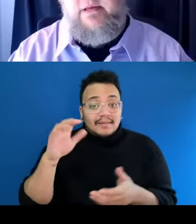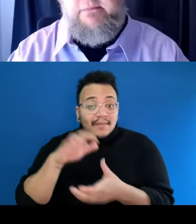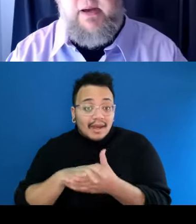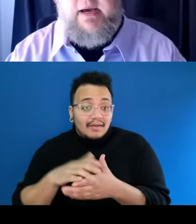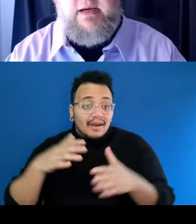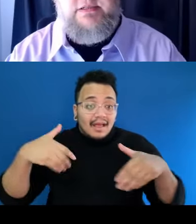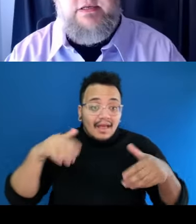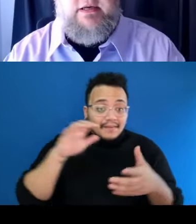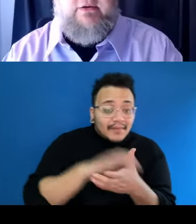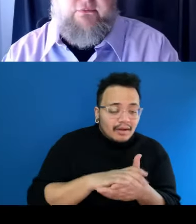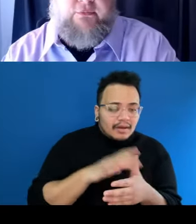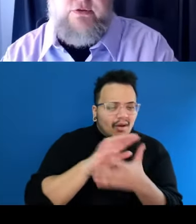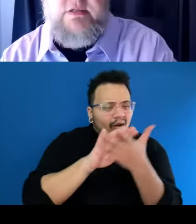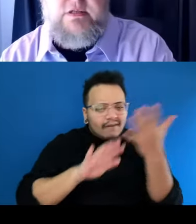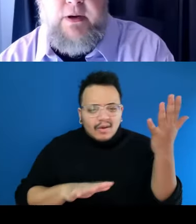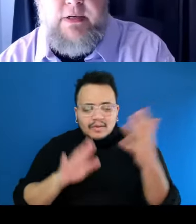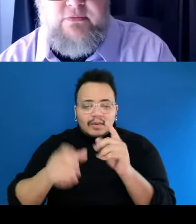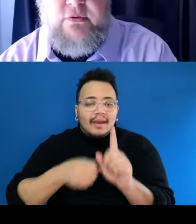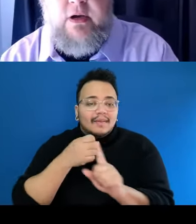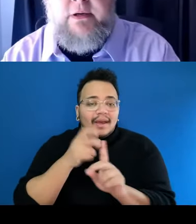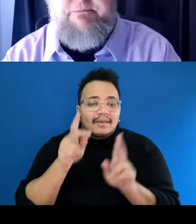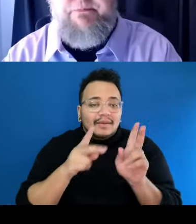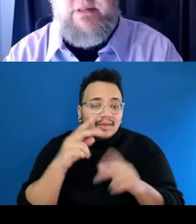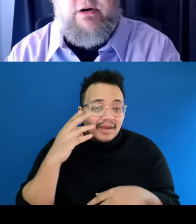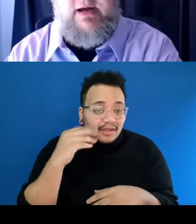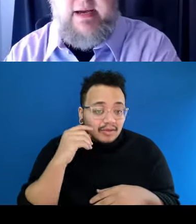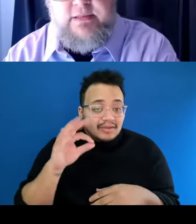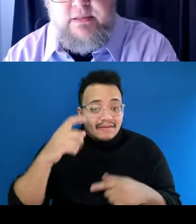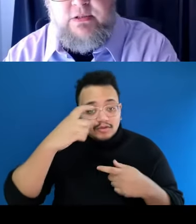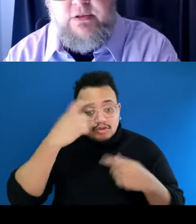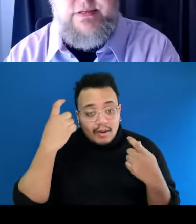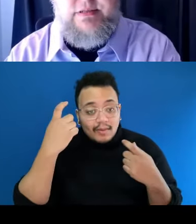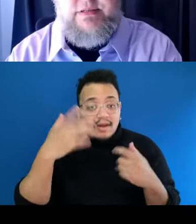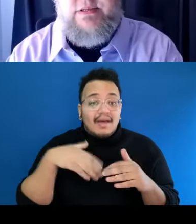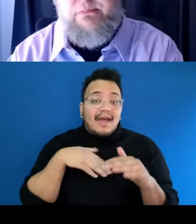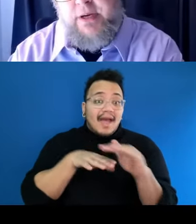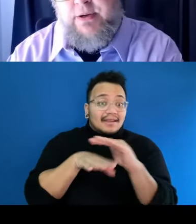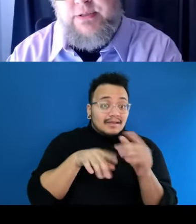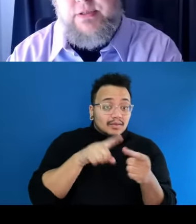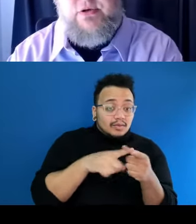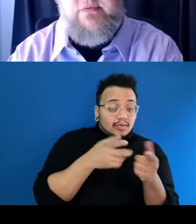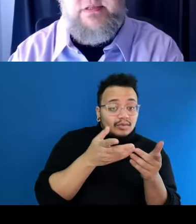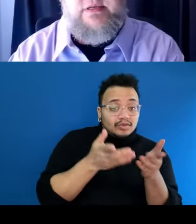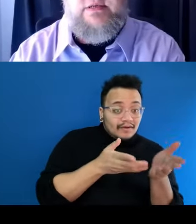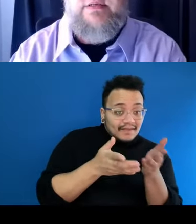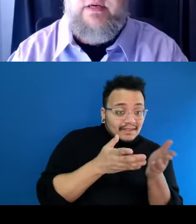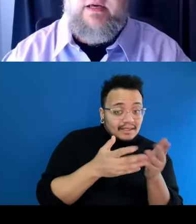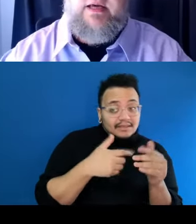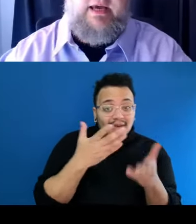will impact folks' experience of trauma, their access to services, their barriers to services